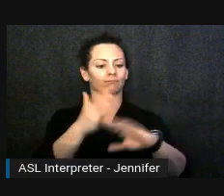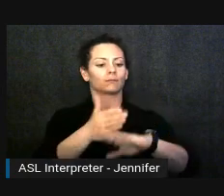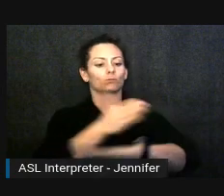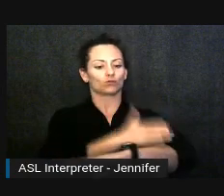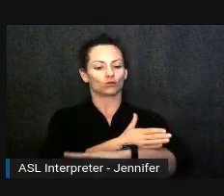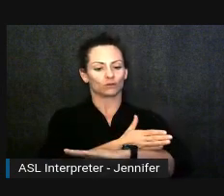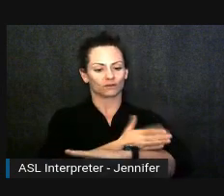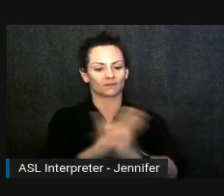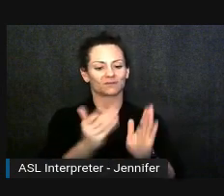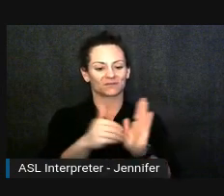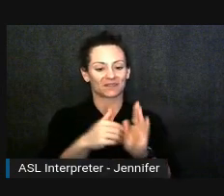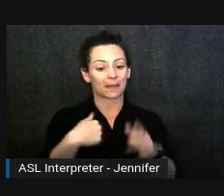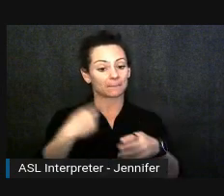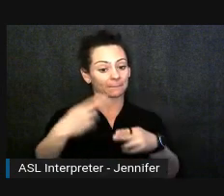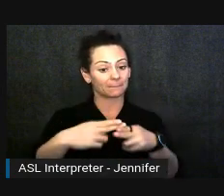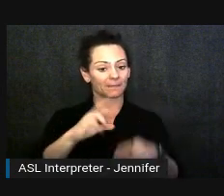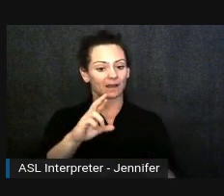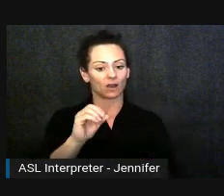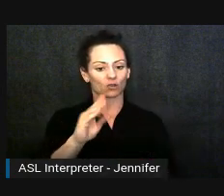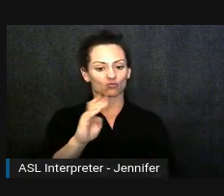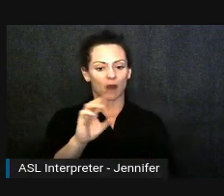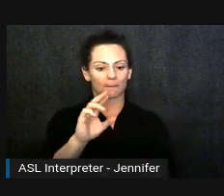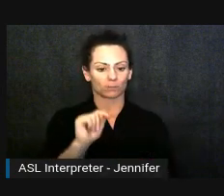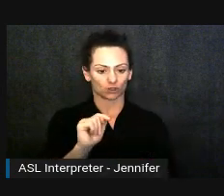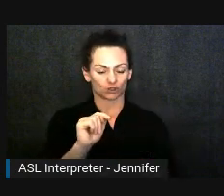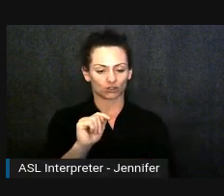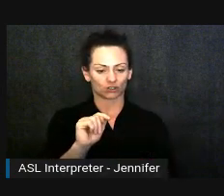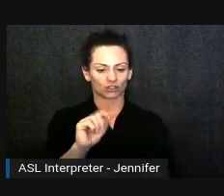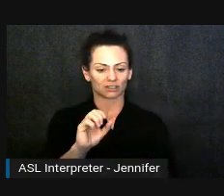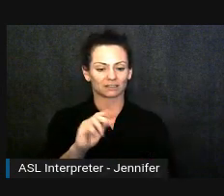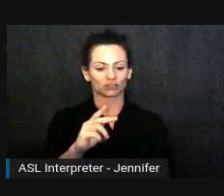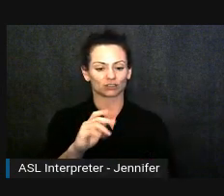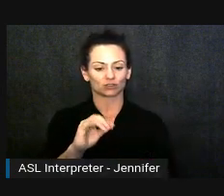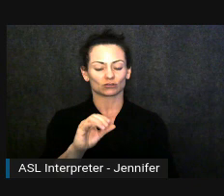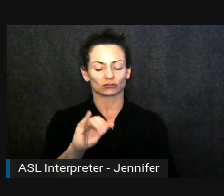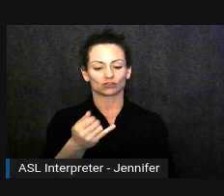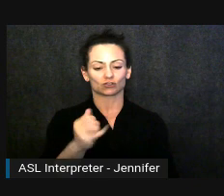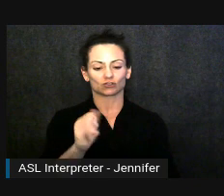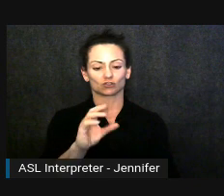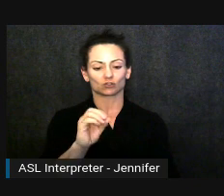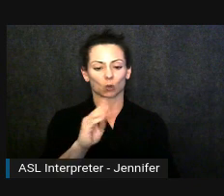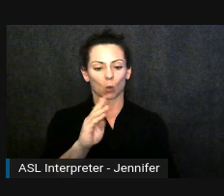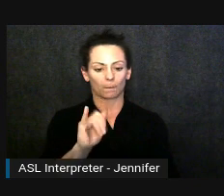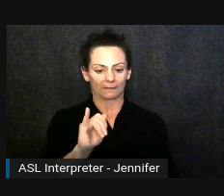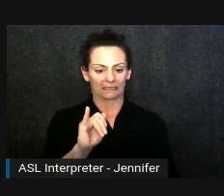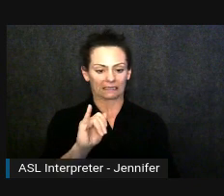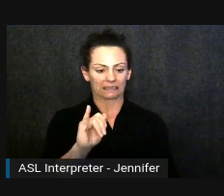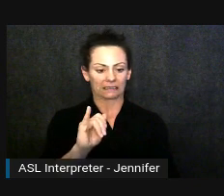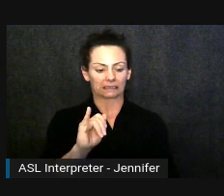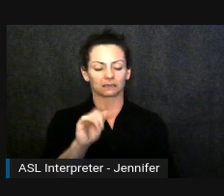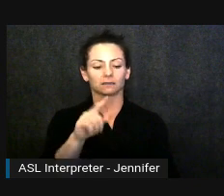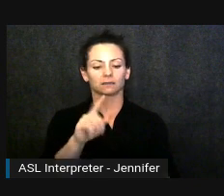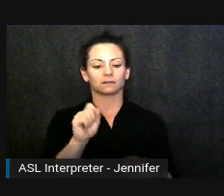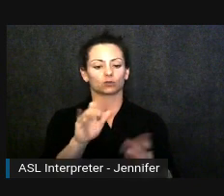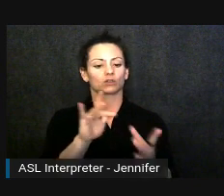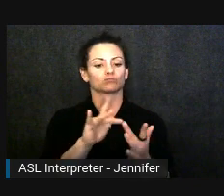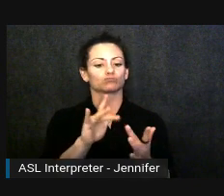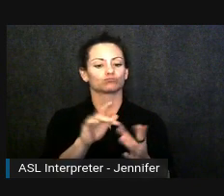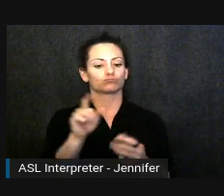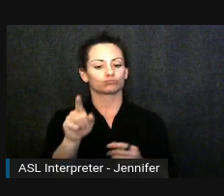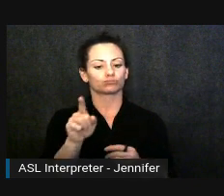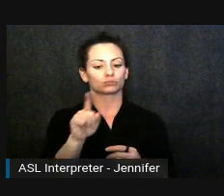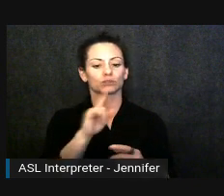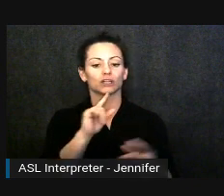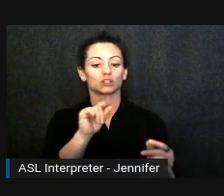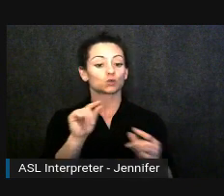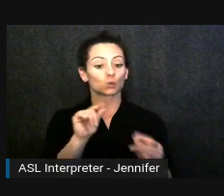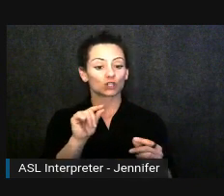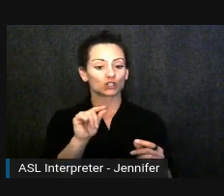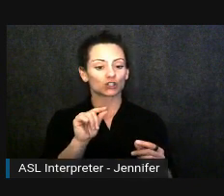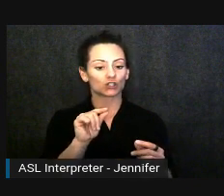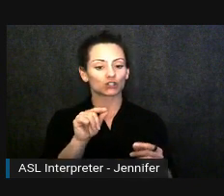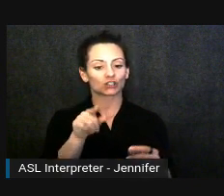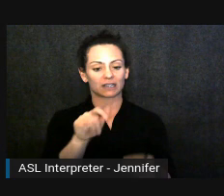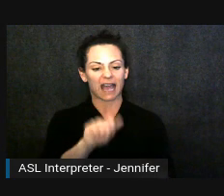You can reach me at my e-mail , on Twitter @robertjacobi,